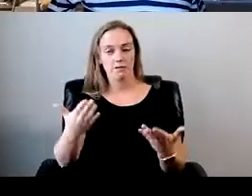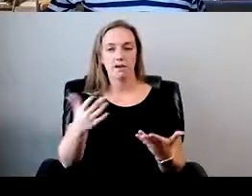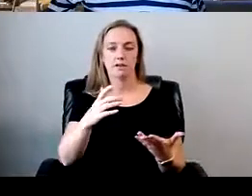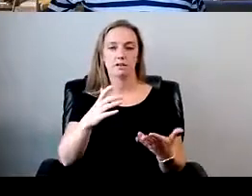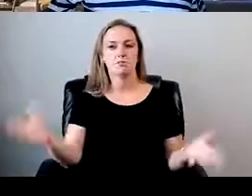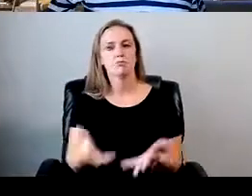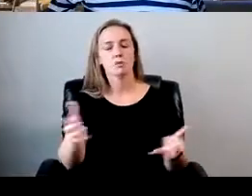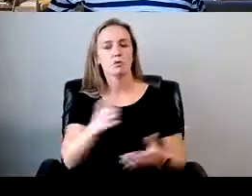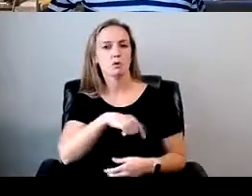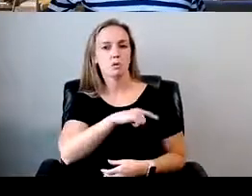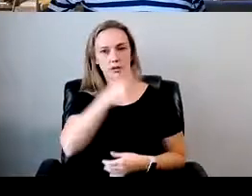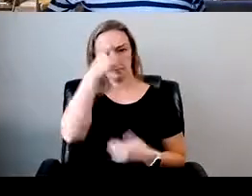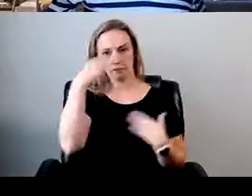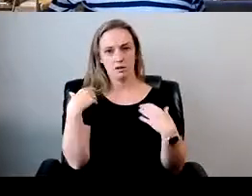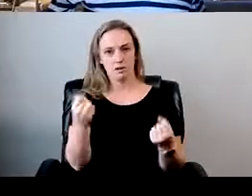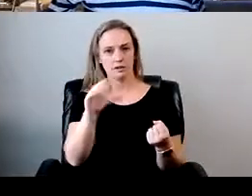for people with developmental disabilities.